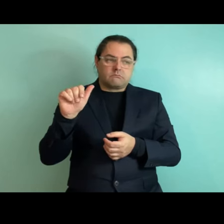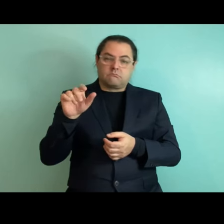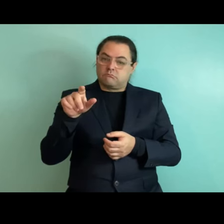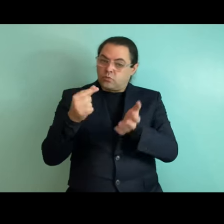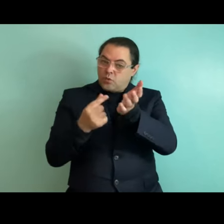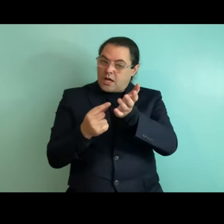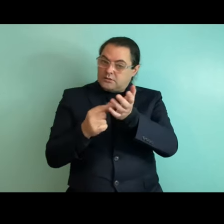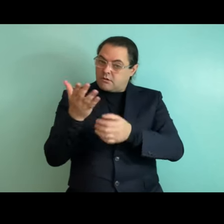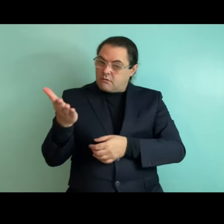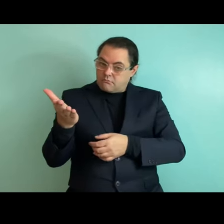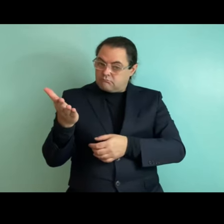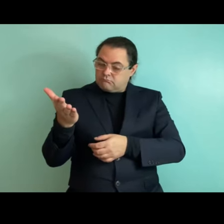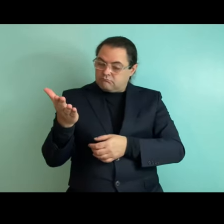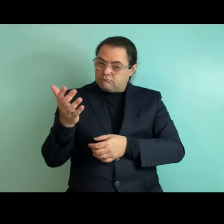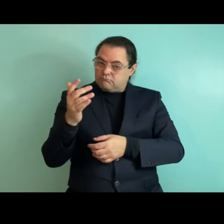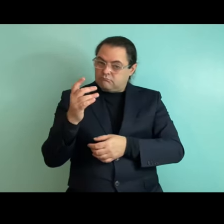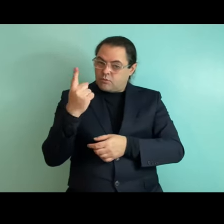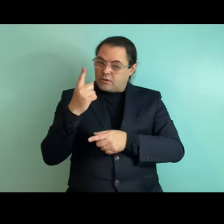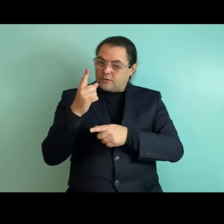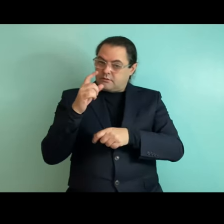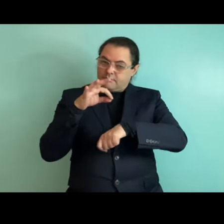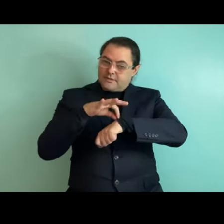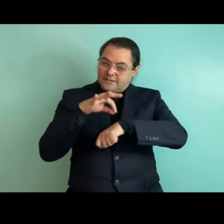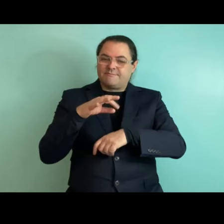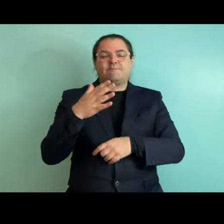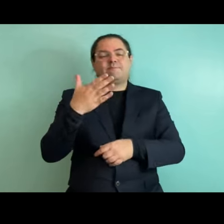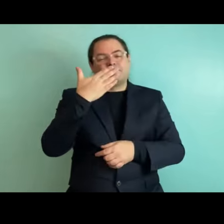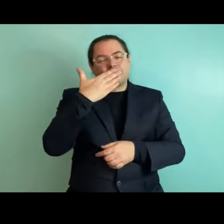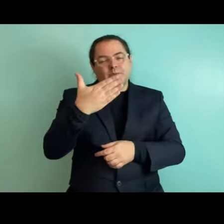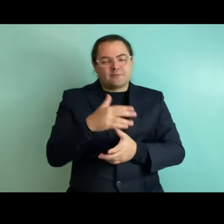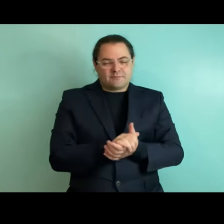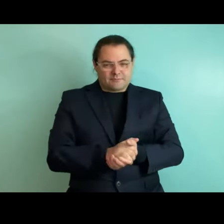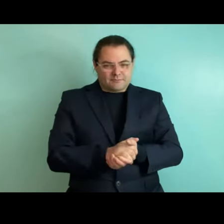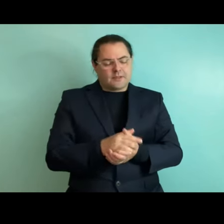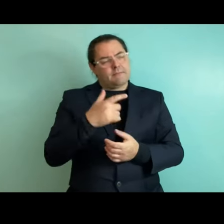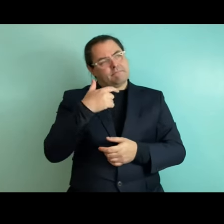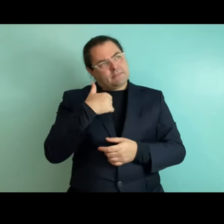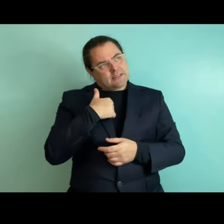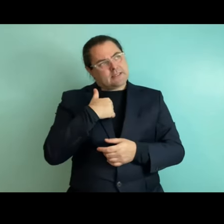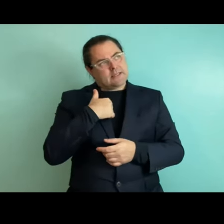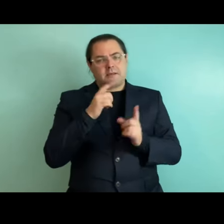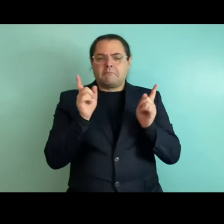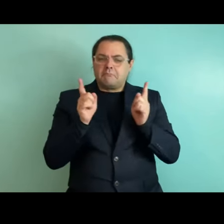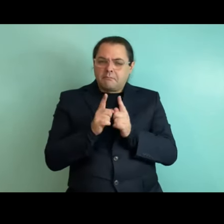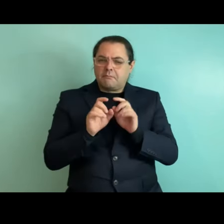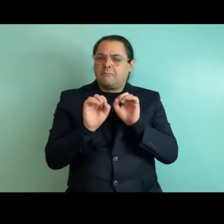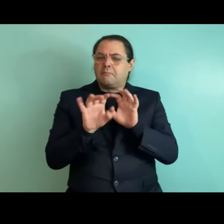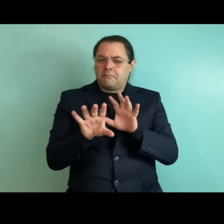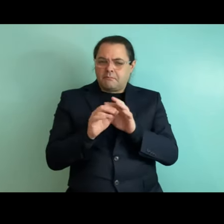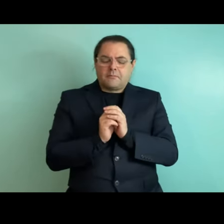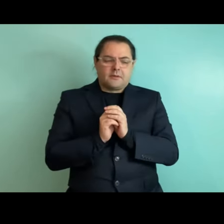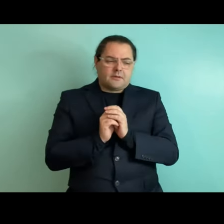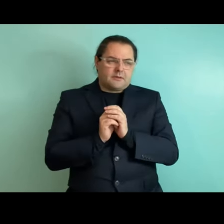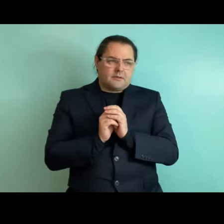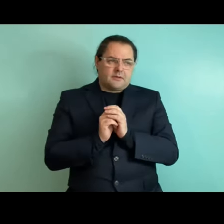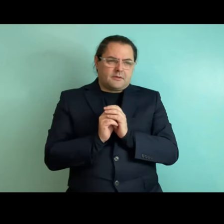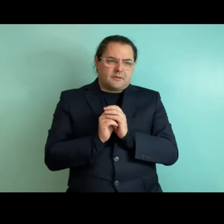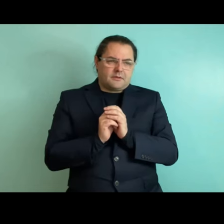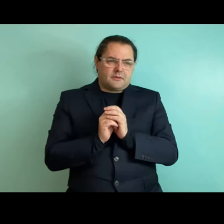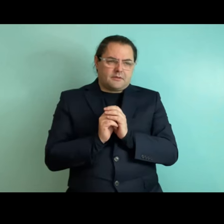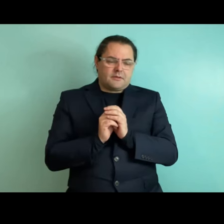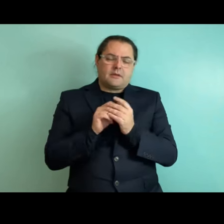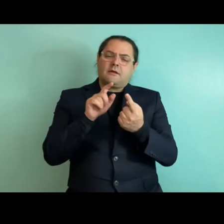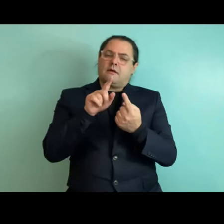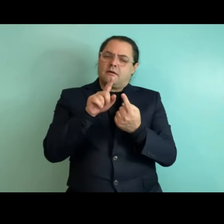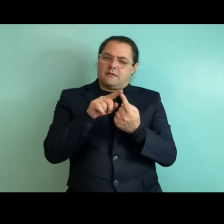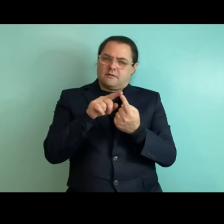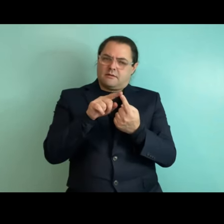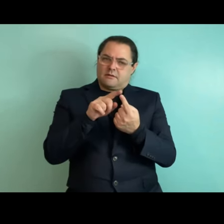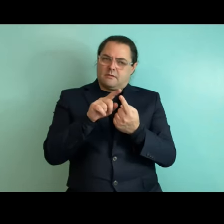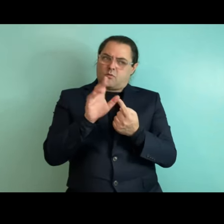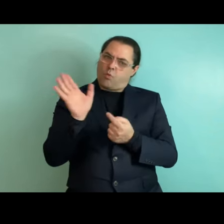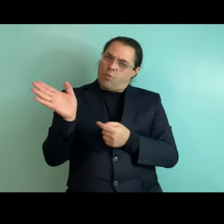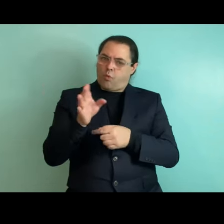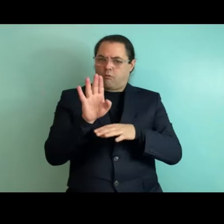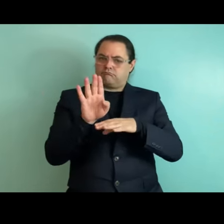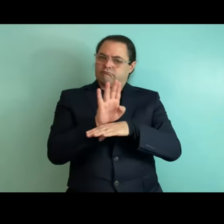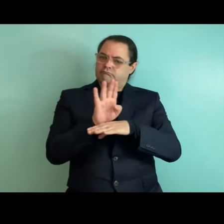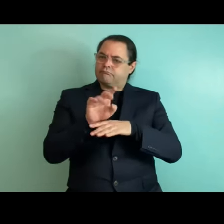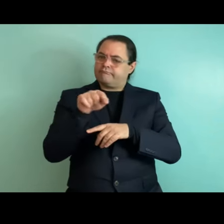remarks would be to one to two is to encourage all companies to join the respective business